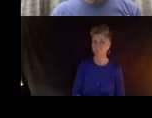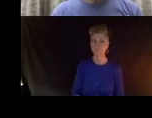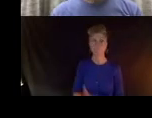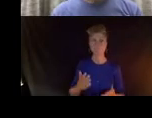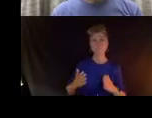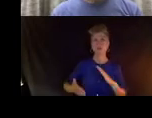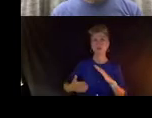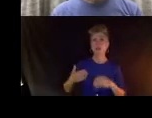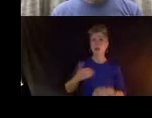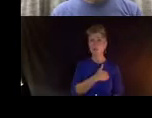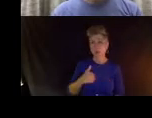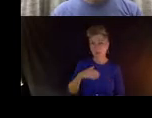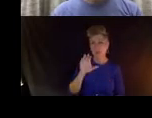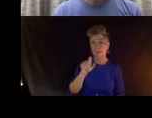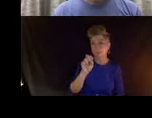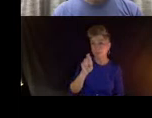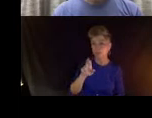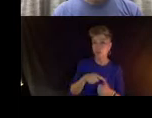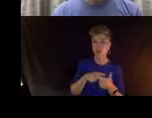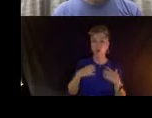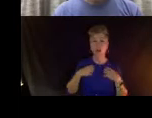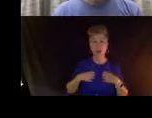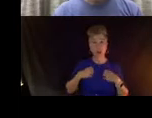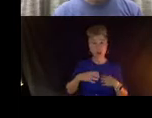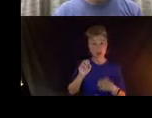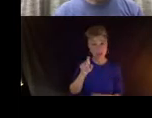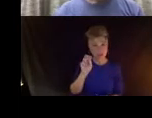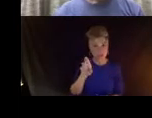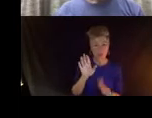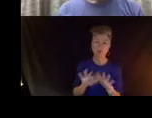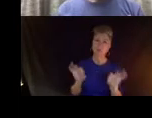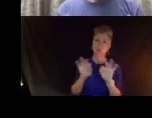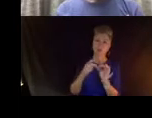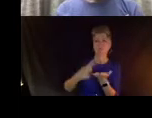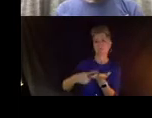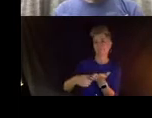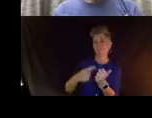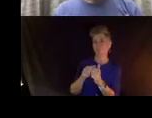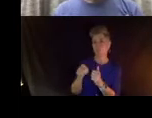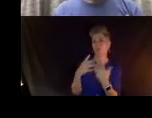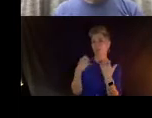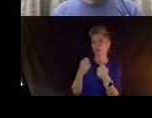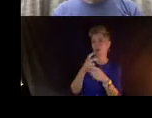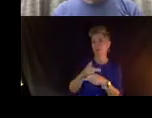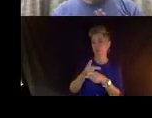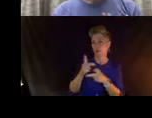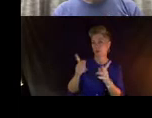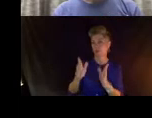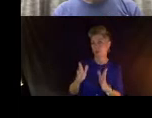those are all really important pieces also to talk with your healthcare provider. And since we are still in the pandemic,